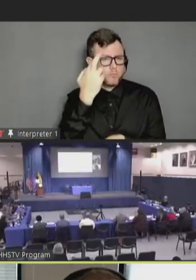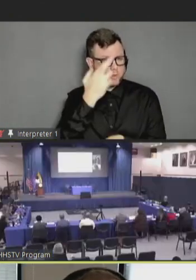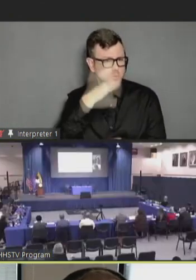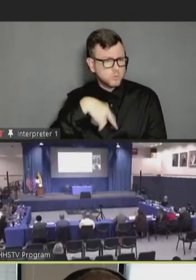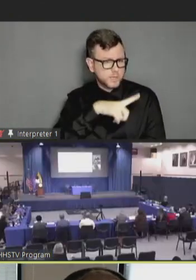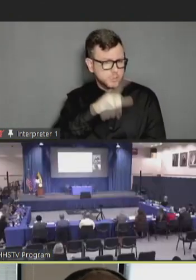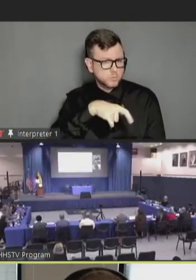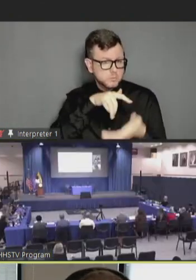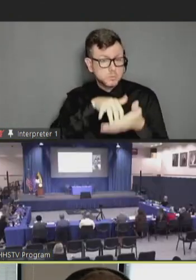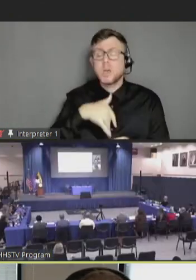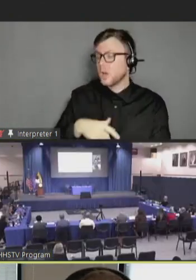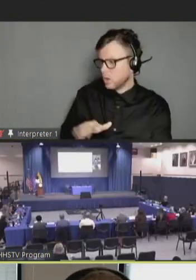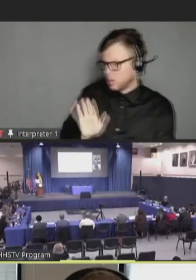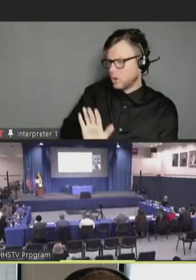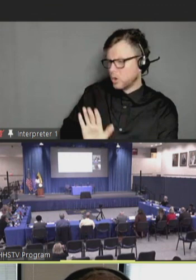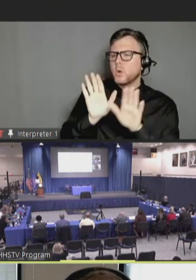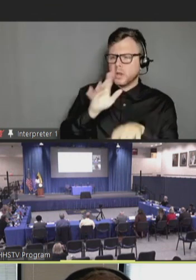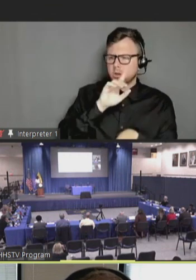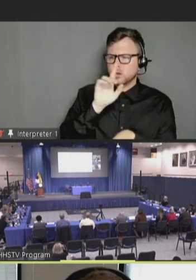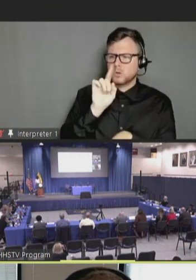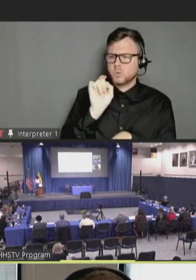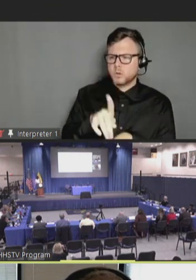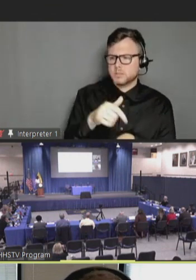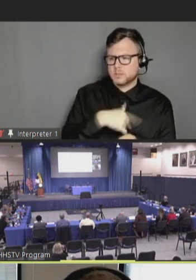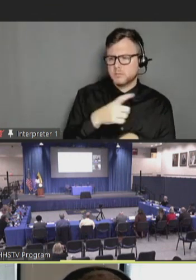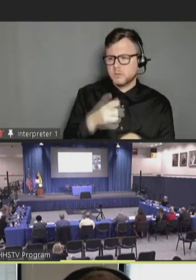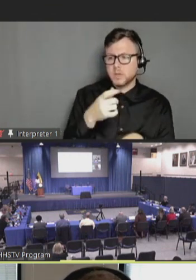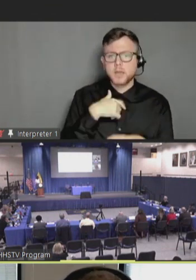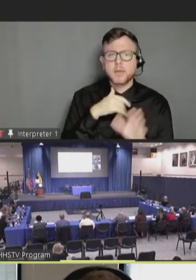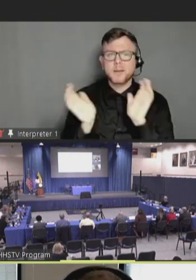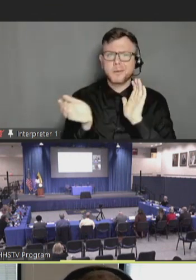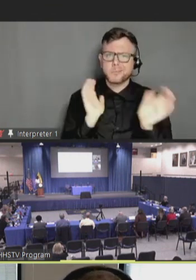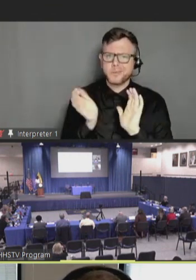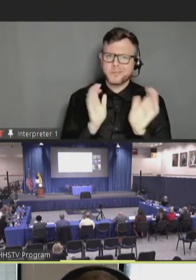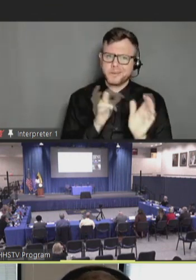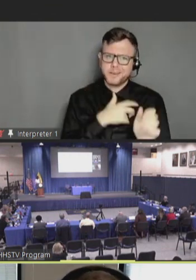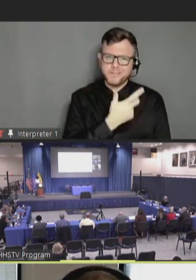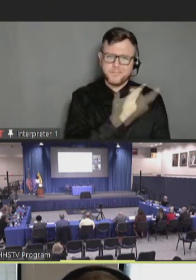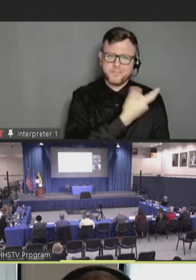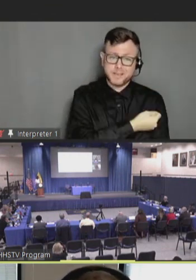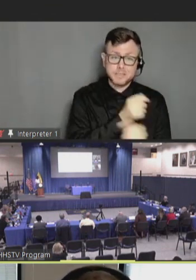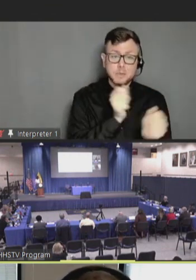So, taking the first part of your question around comparing vaccines with an aluminum